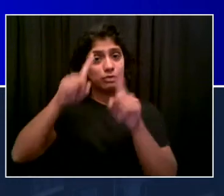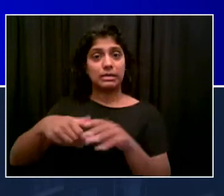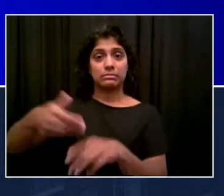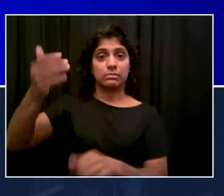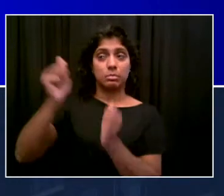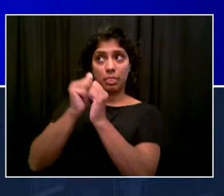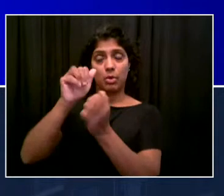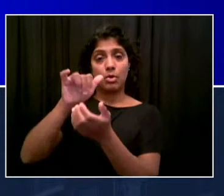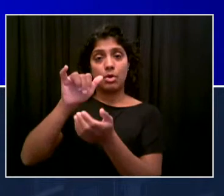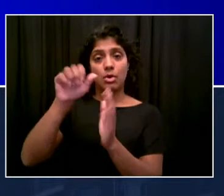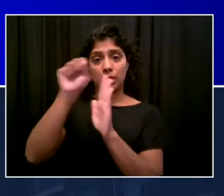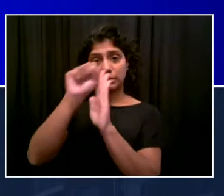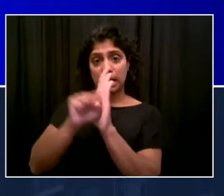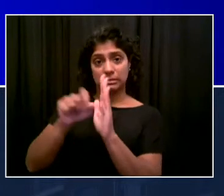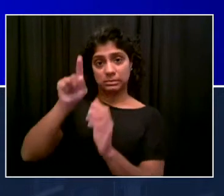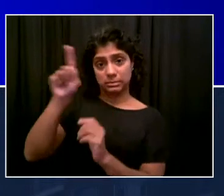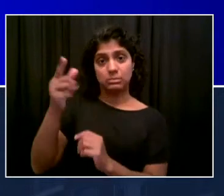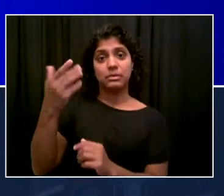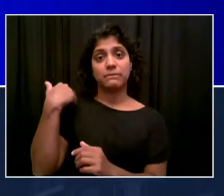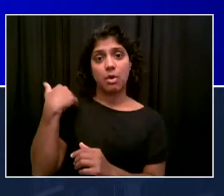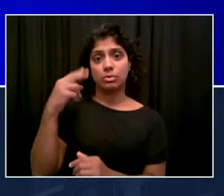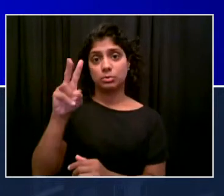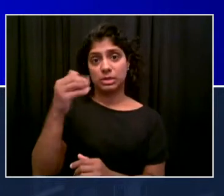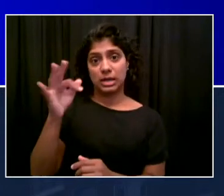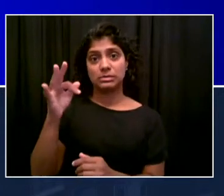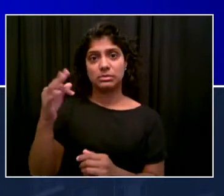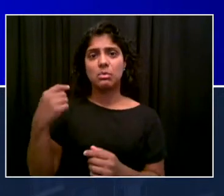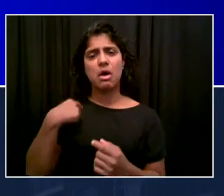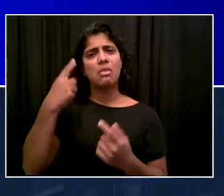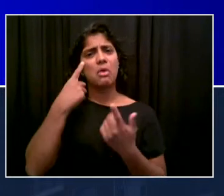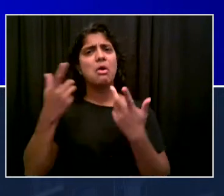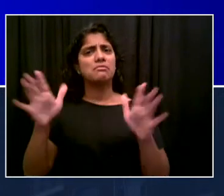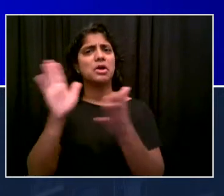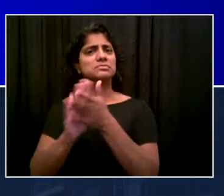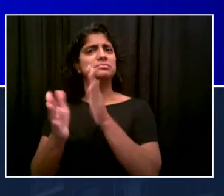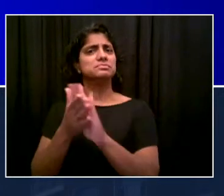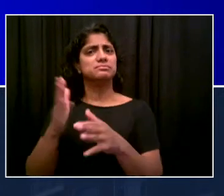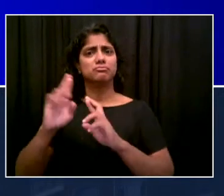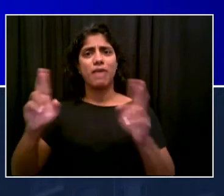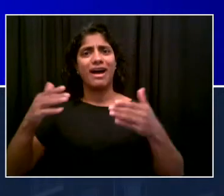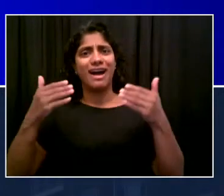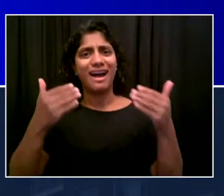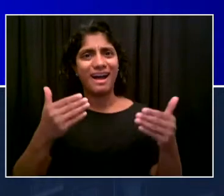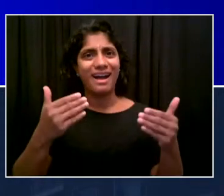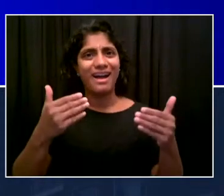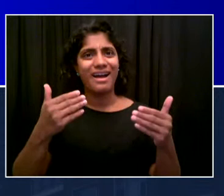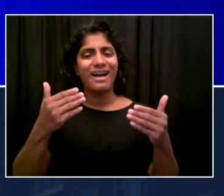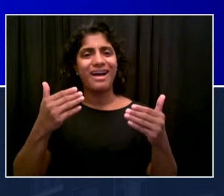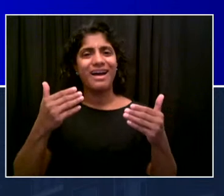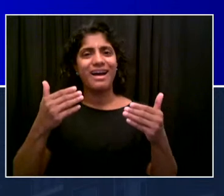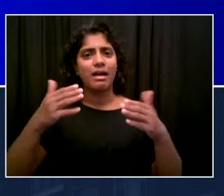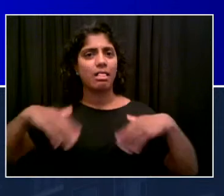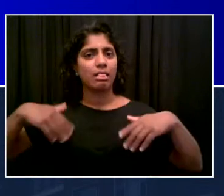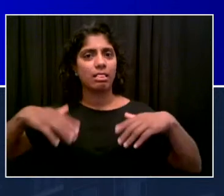STATE EWRE ON THE SAME PAGE AND IT WOD UL LEAD TO $15 BILLION IN INVESTMENT AND